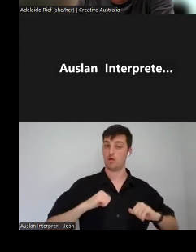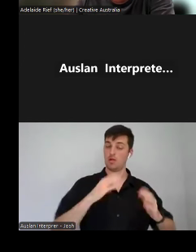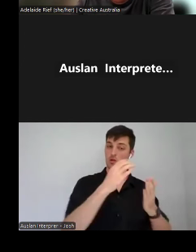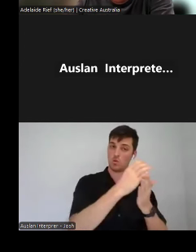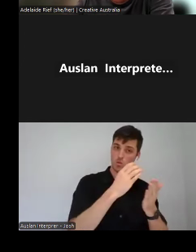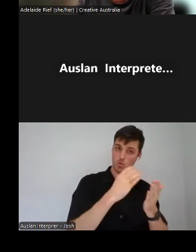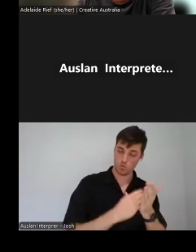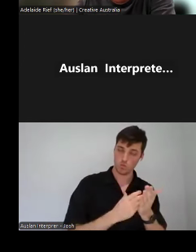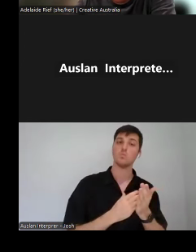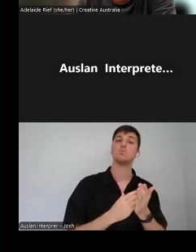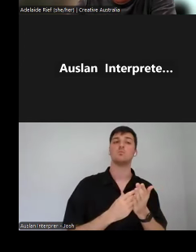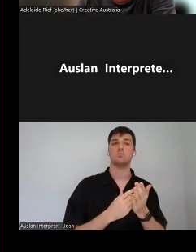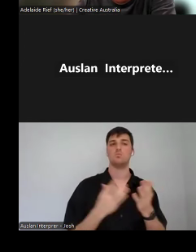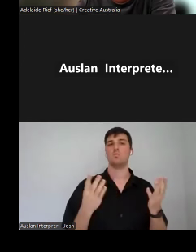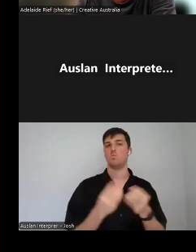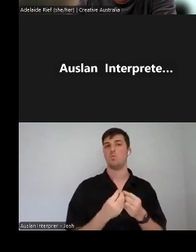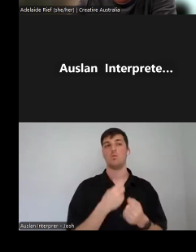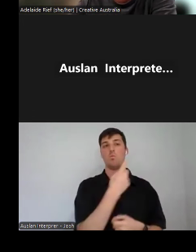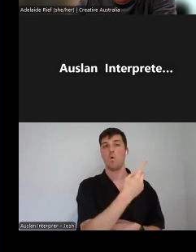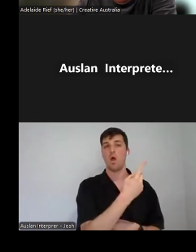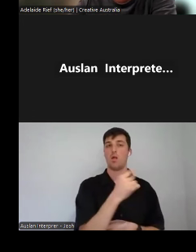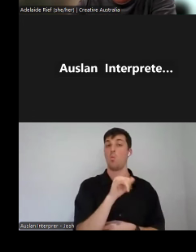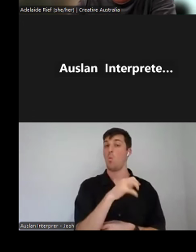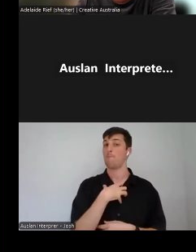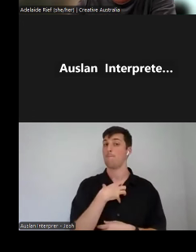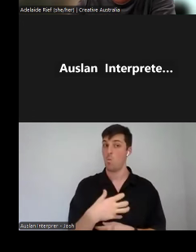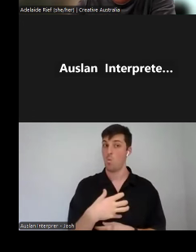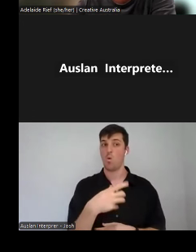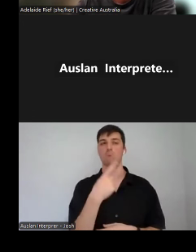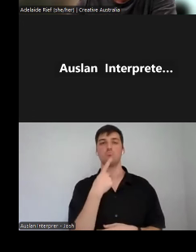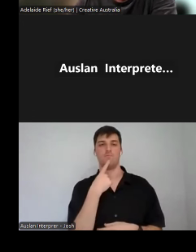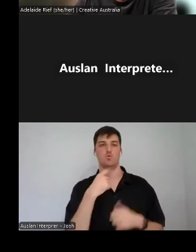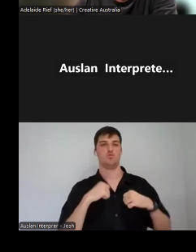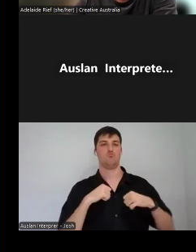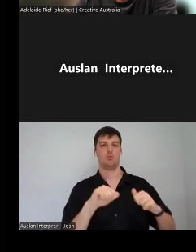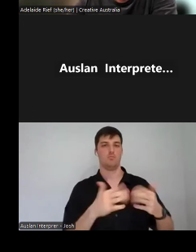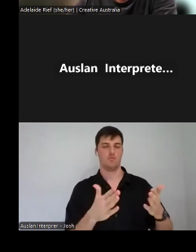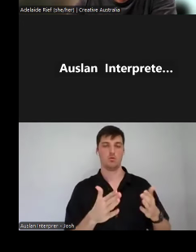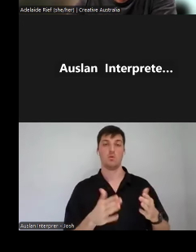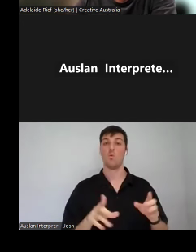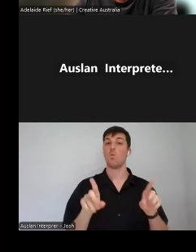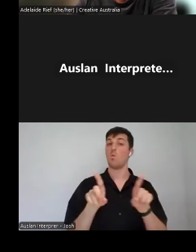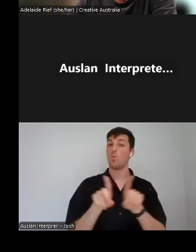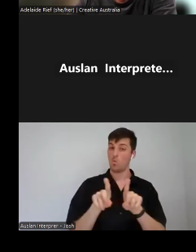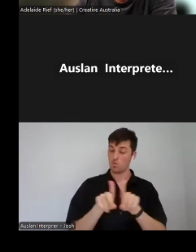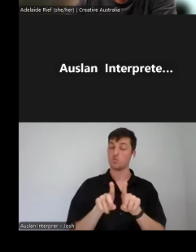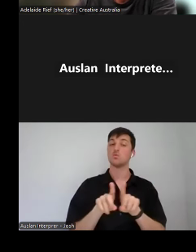four one or more of the four preferred training providers. We also know that you can have other